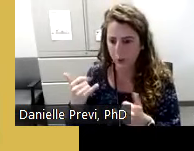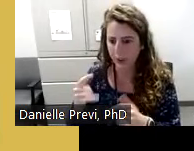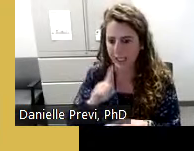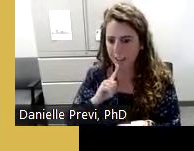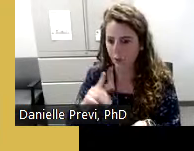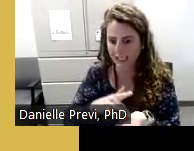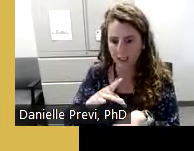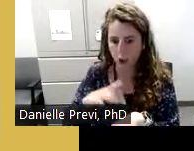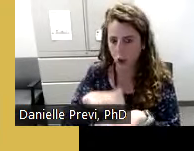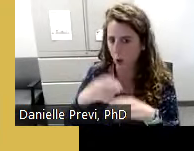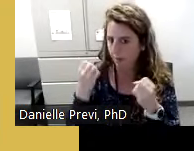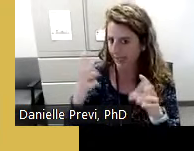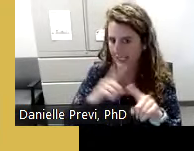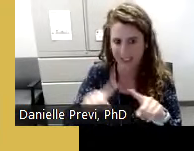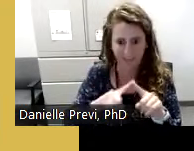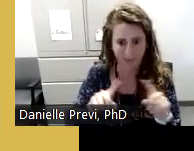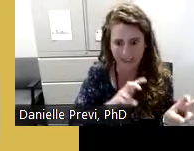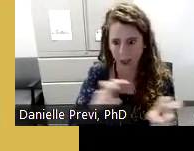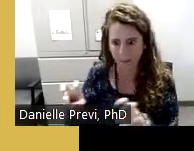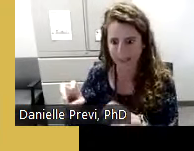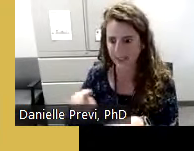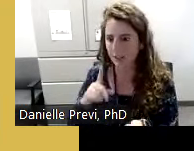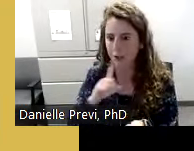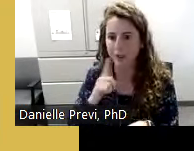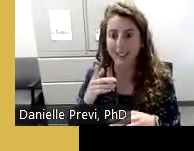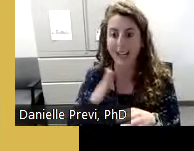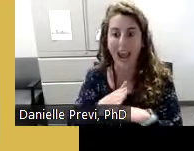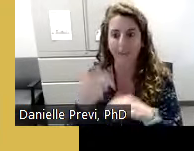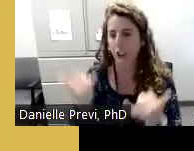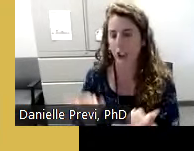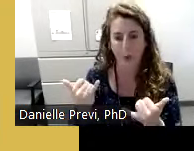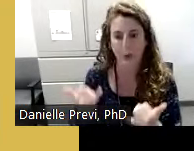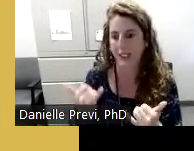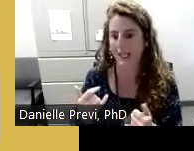So my goal for today is to really touch on a variety of different topics as it relates to